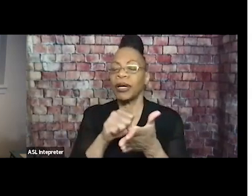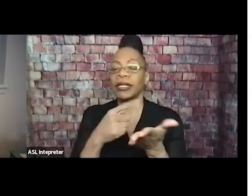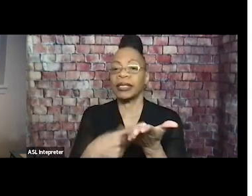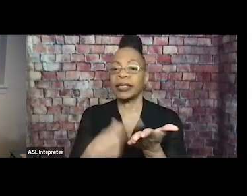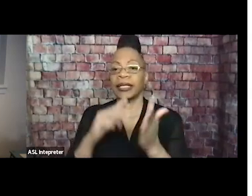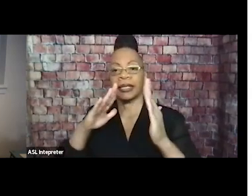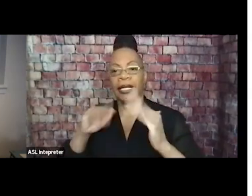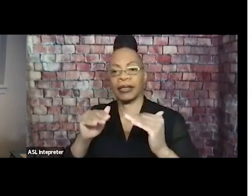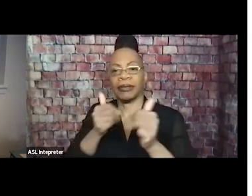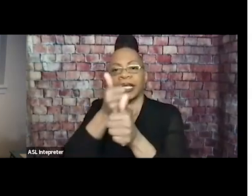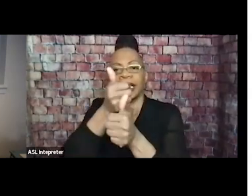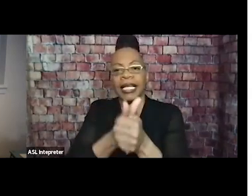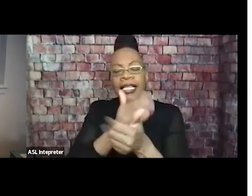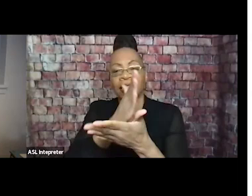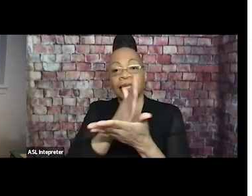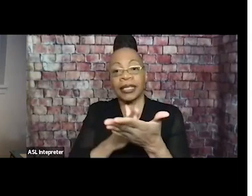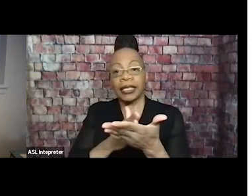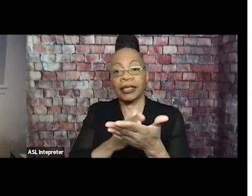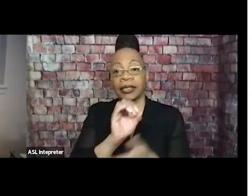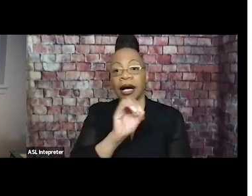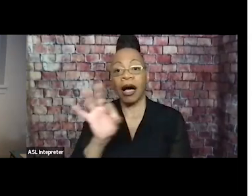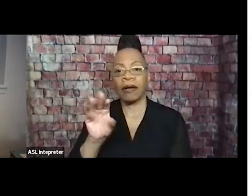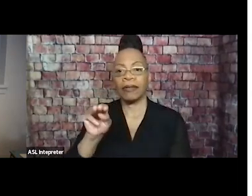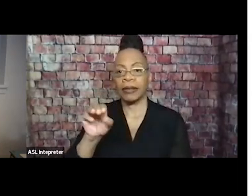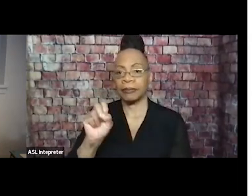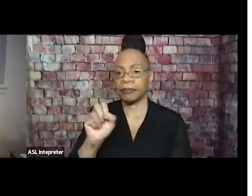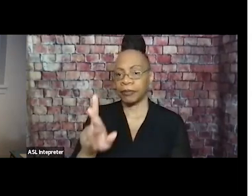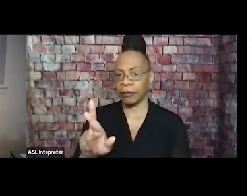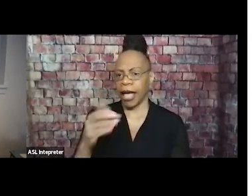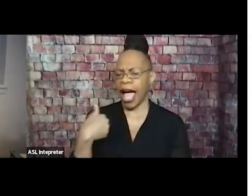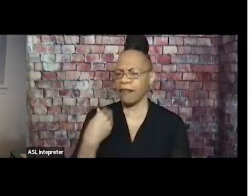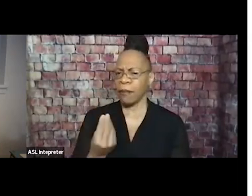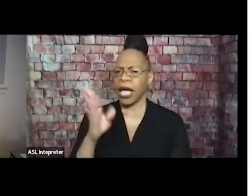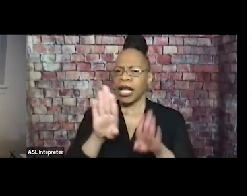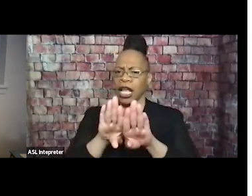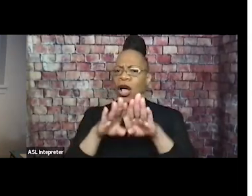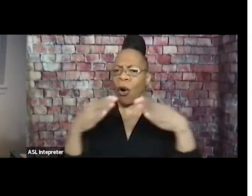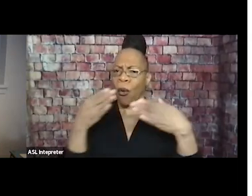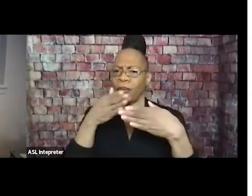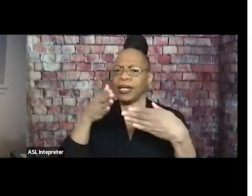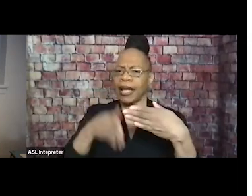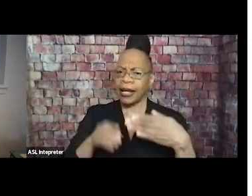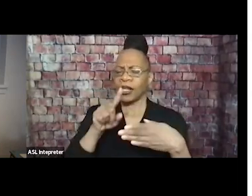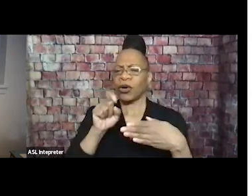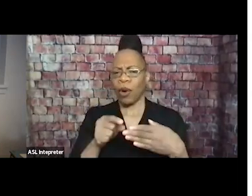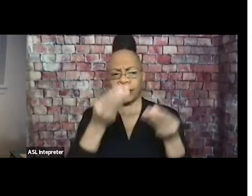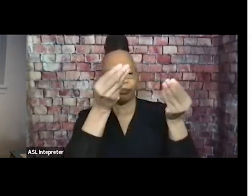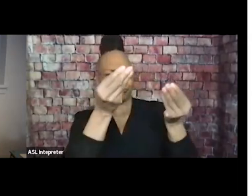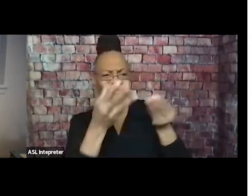for each section of the MSR. So it has many open-ended questions. Tell me about how often? When was the last time?